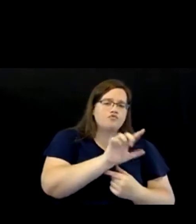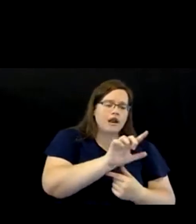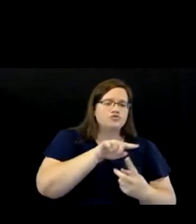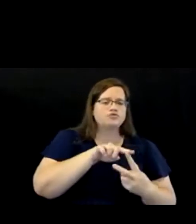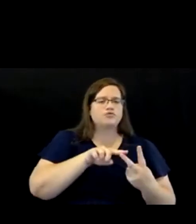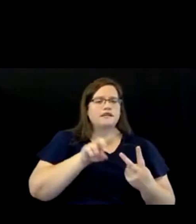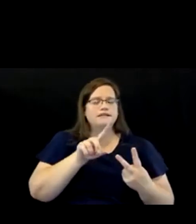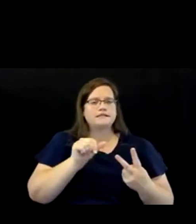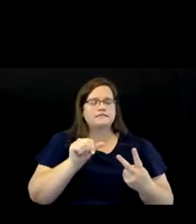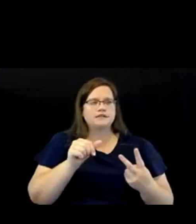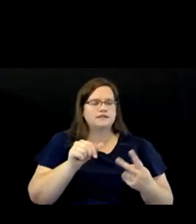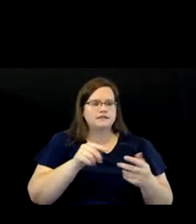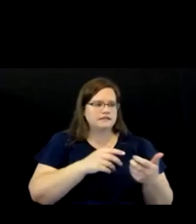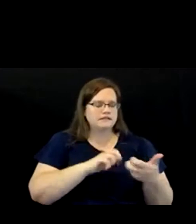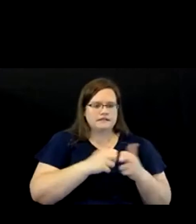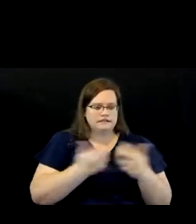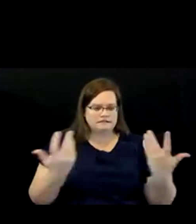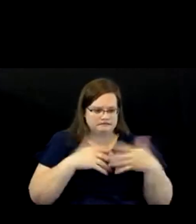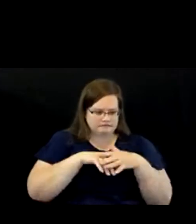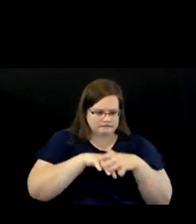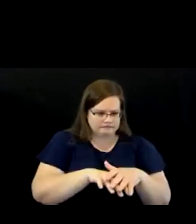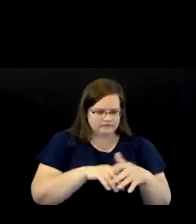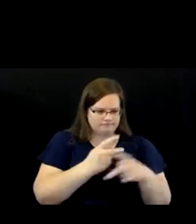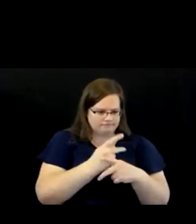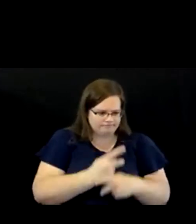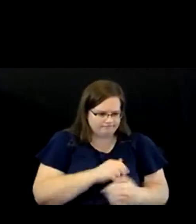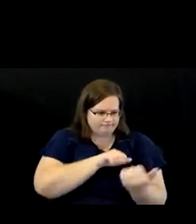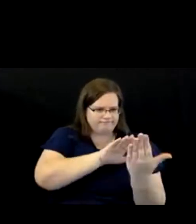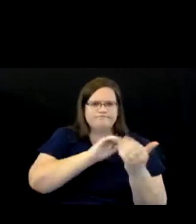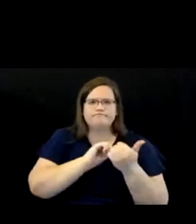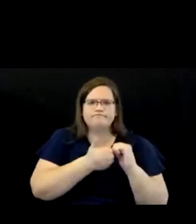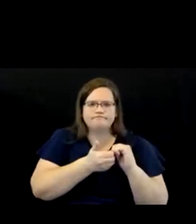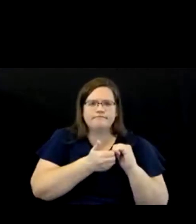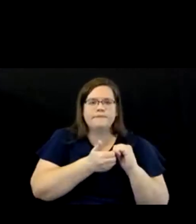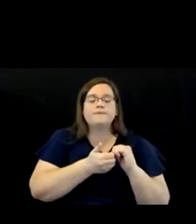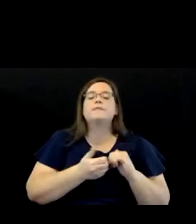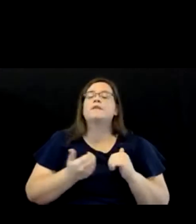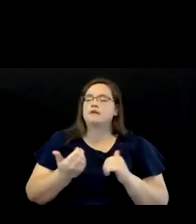Sean: Yeah, well, one of the answers to that is